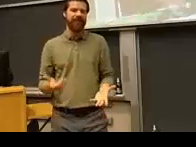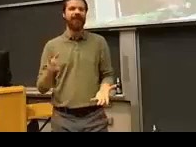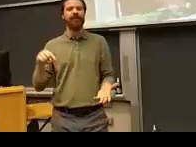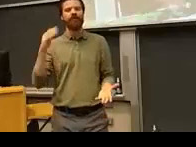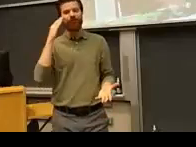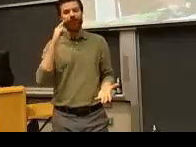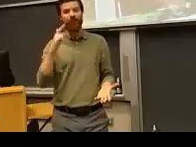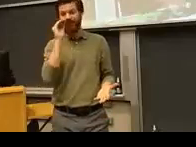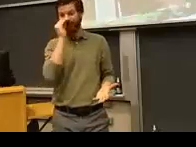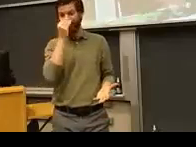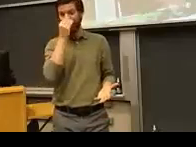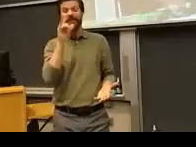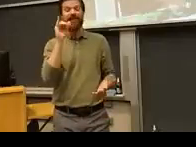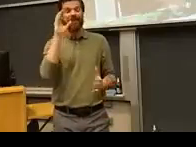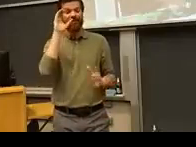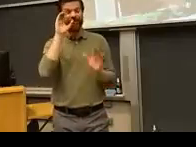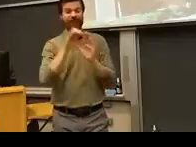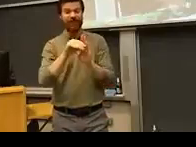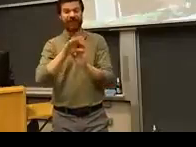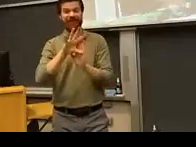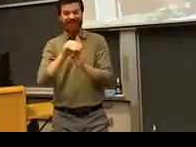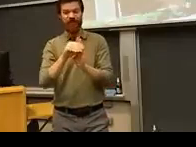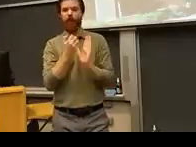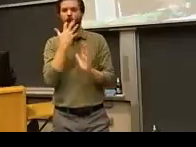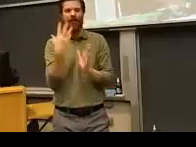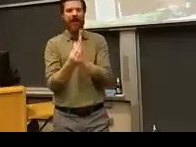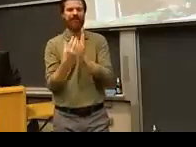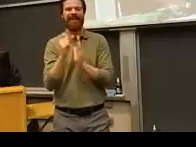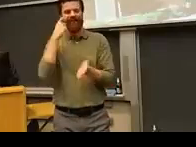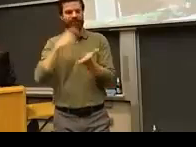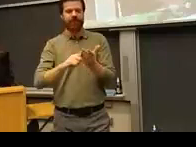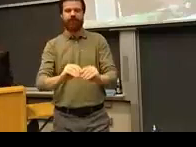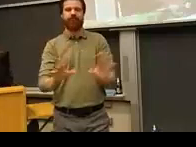photo was taken when it was actually warm outside right you can just tell